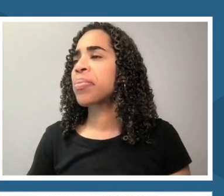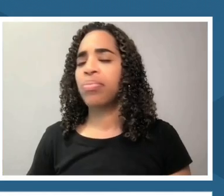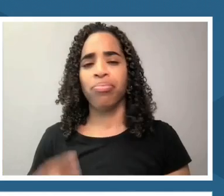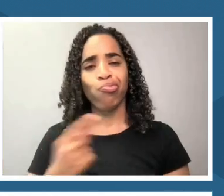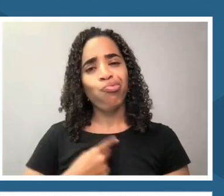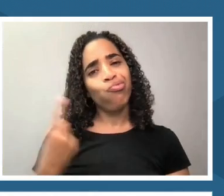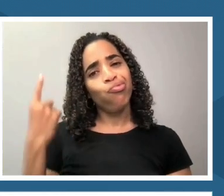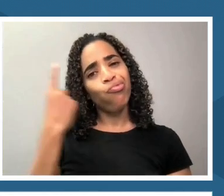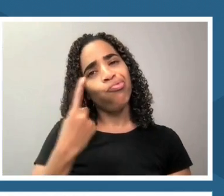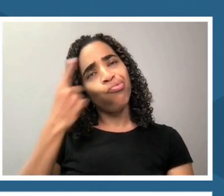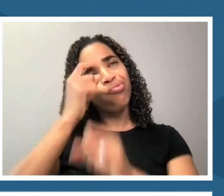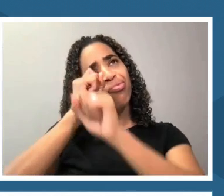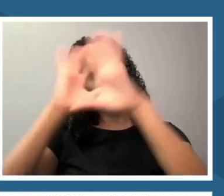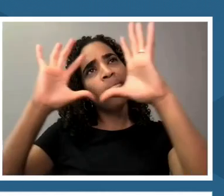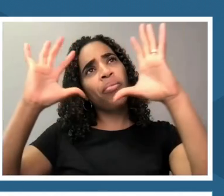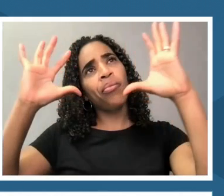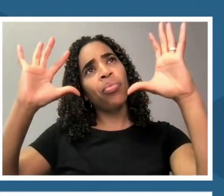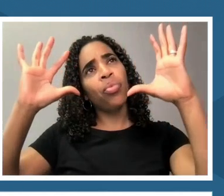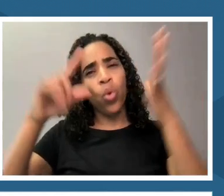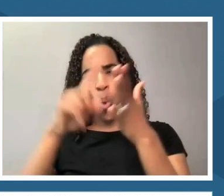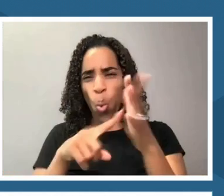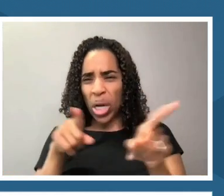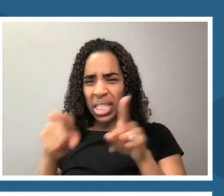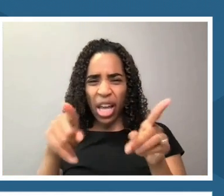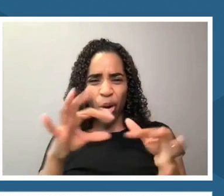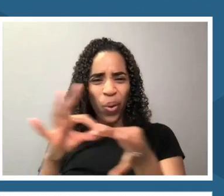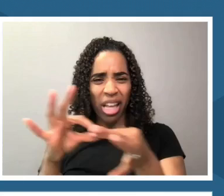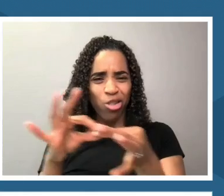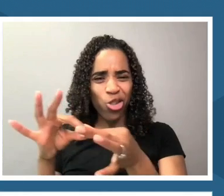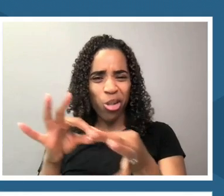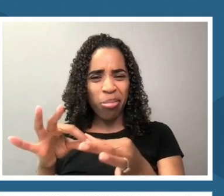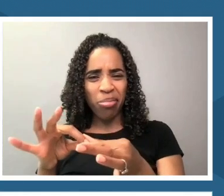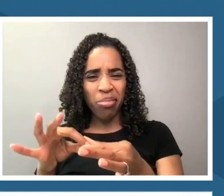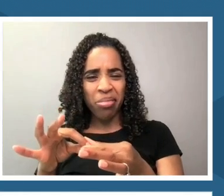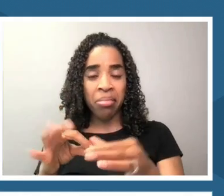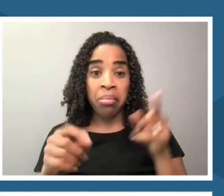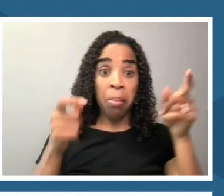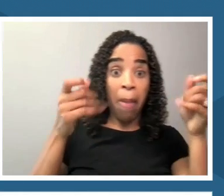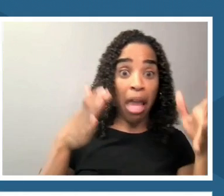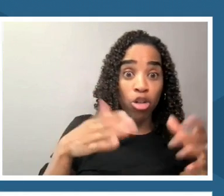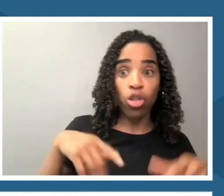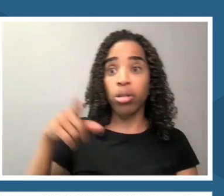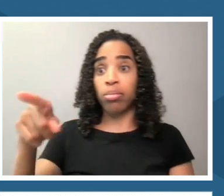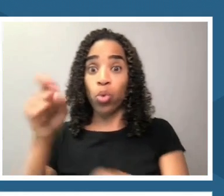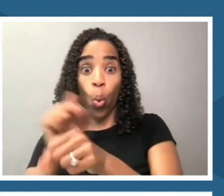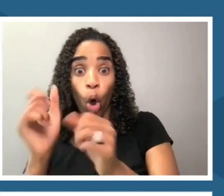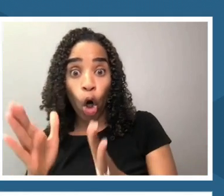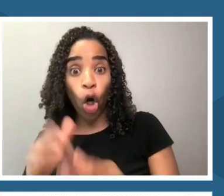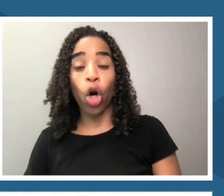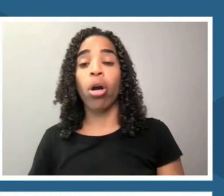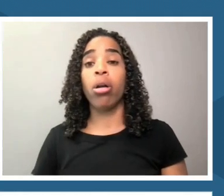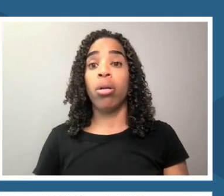um well what the relationship between these two men are right is it a manager and worker situation were they just like